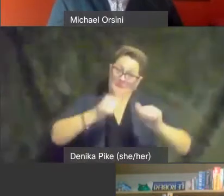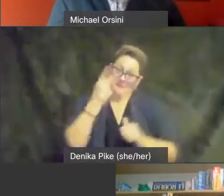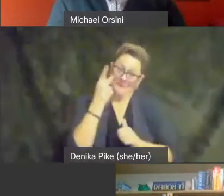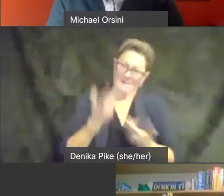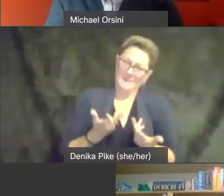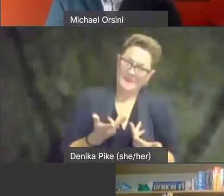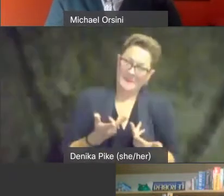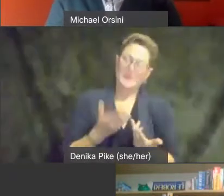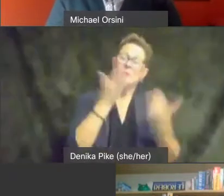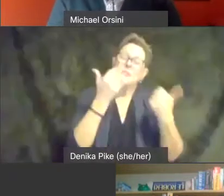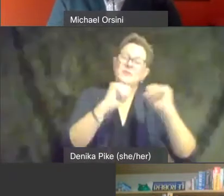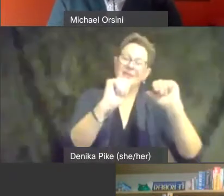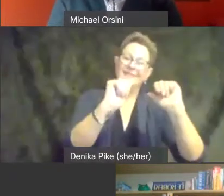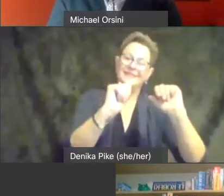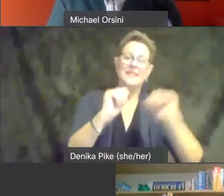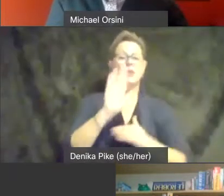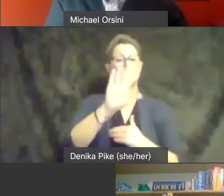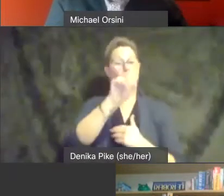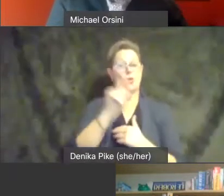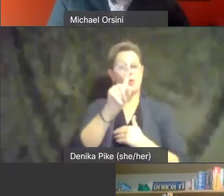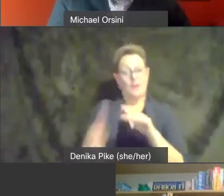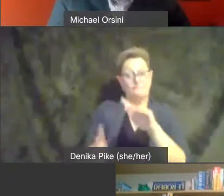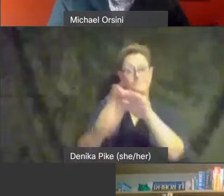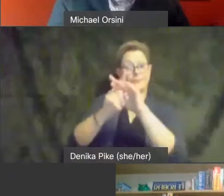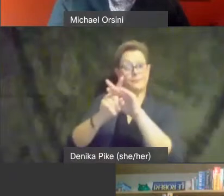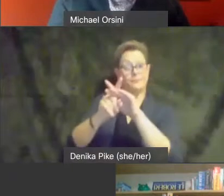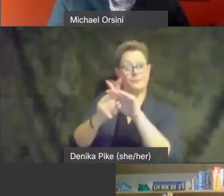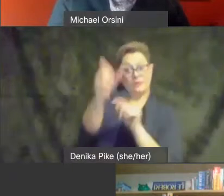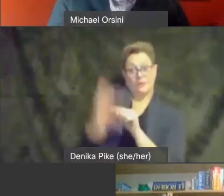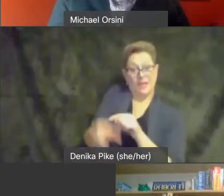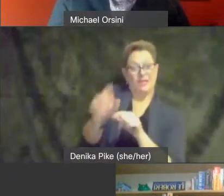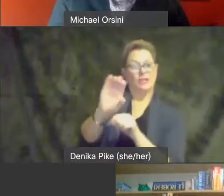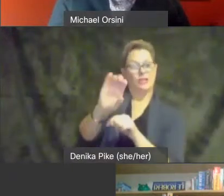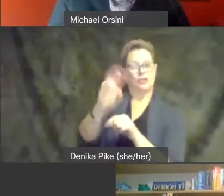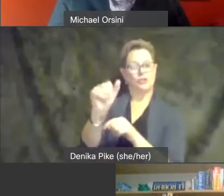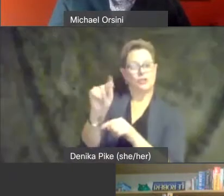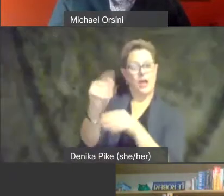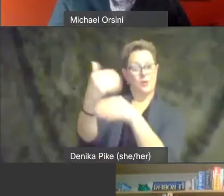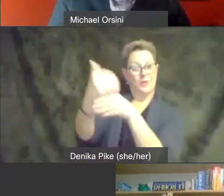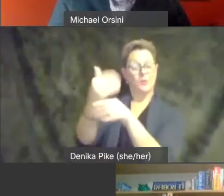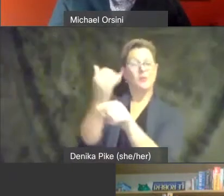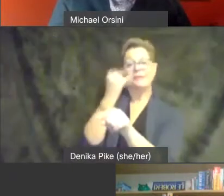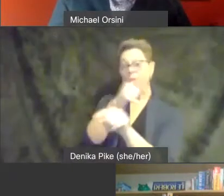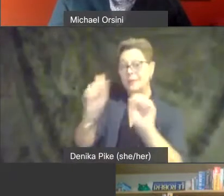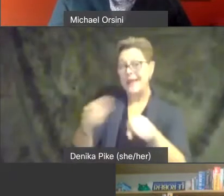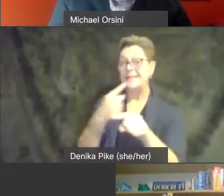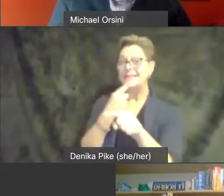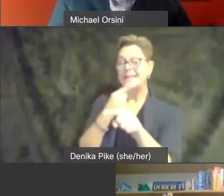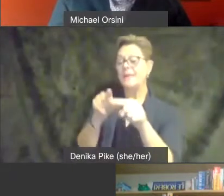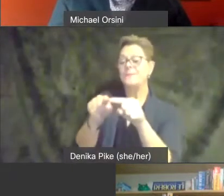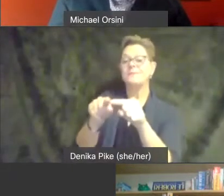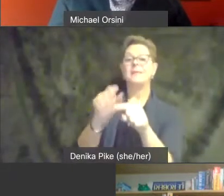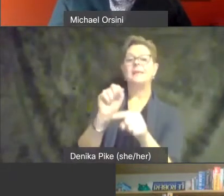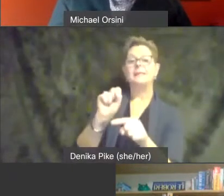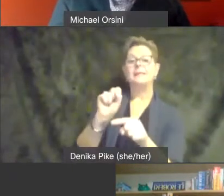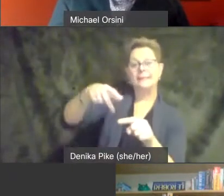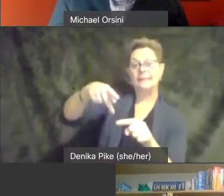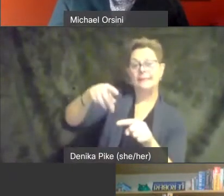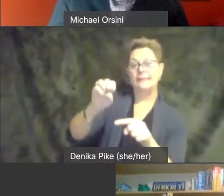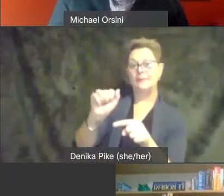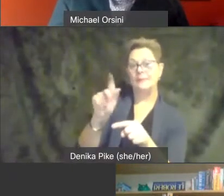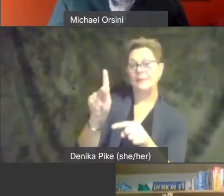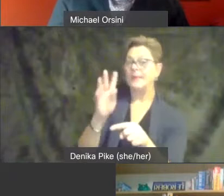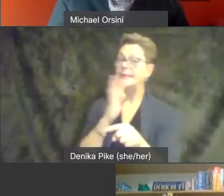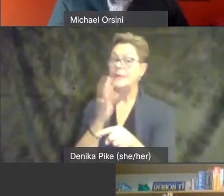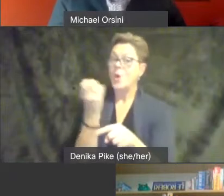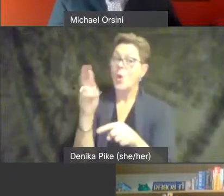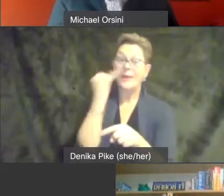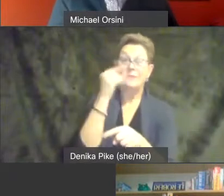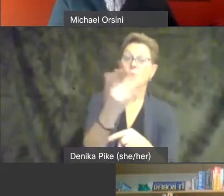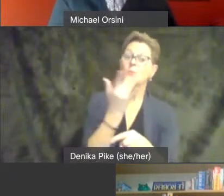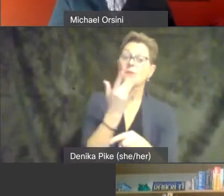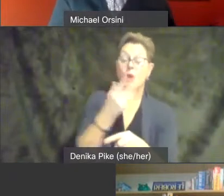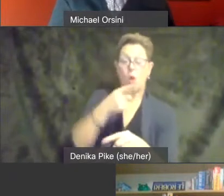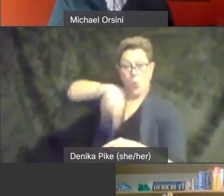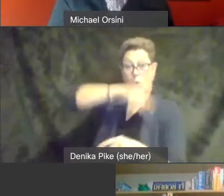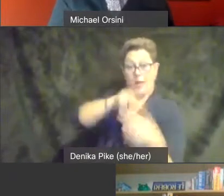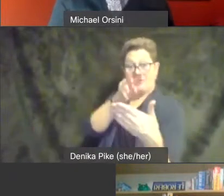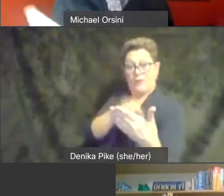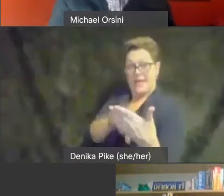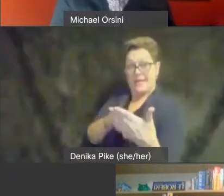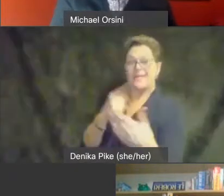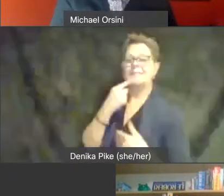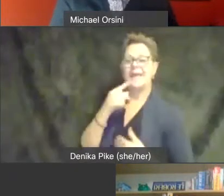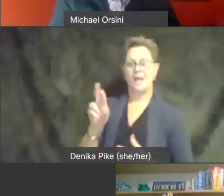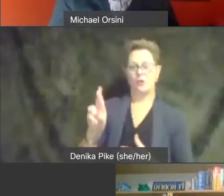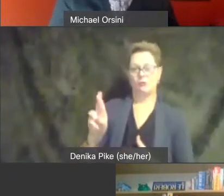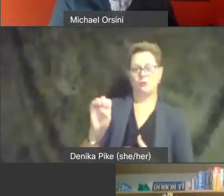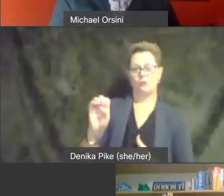So, when you post your questions in the chat window, if you could just make a little 1 word note at the end, speak, if you want to speak it or read, if you'd rather have us read it. And then we'll just know whether or not to turn your microphone on for that question.